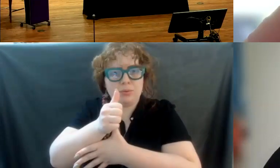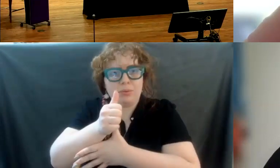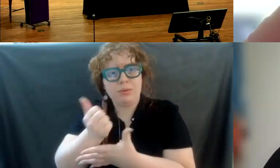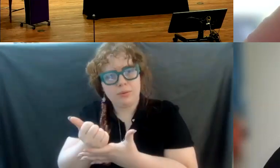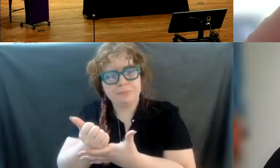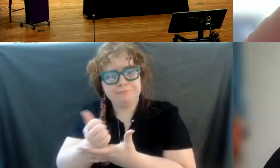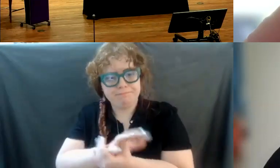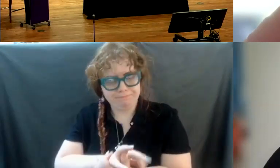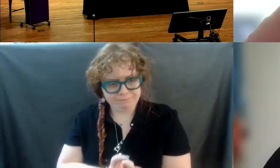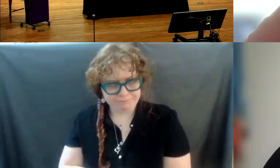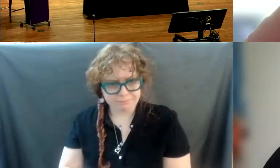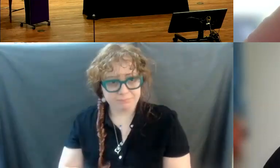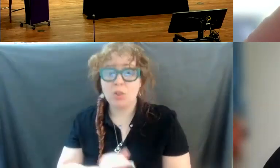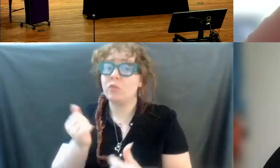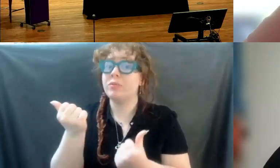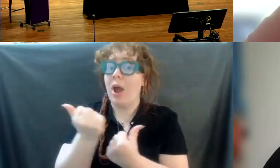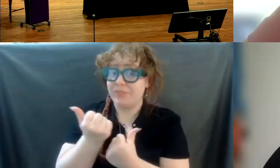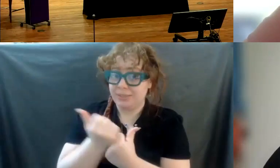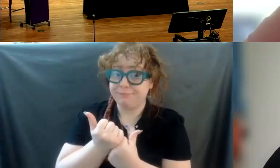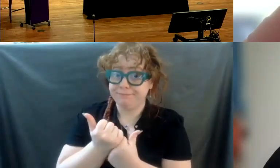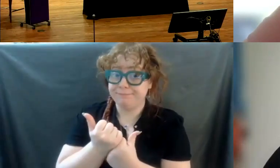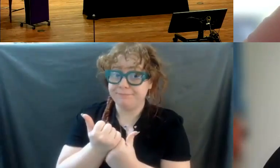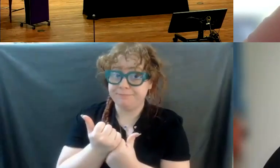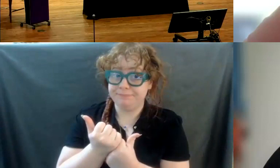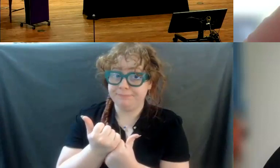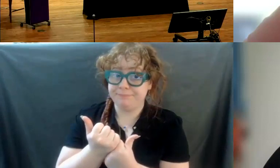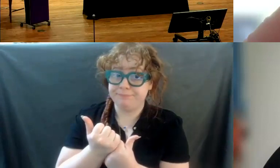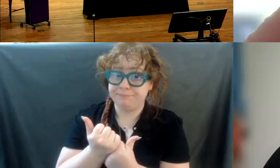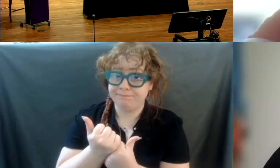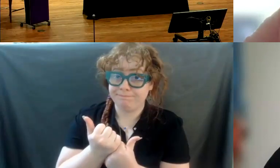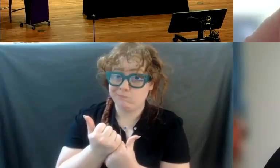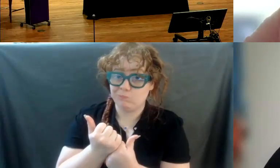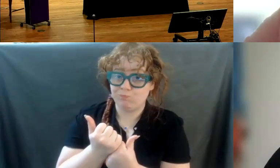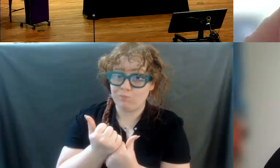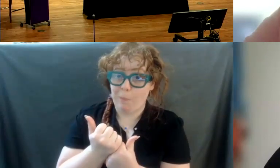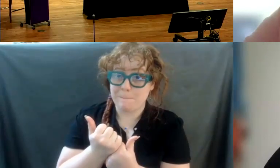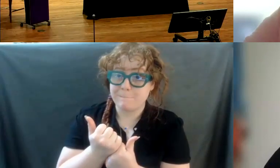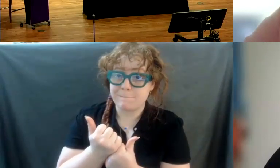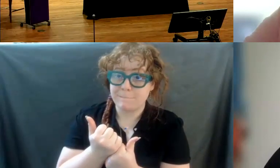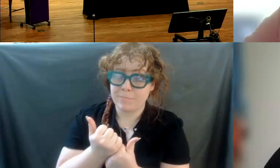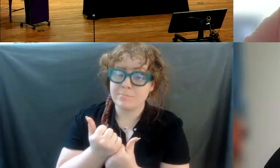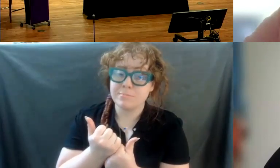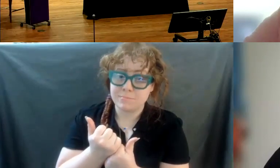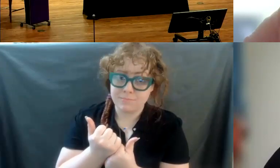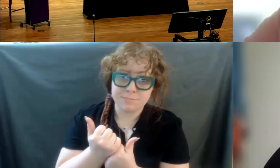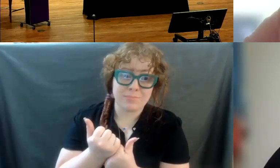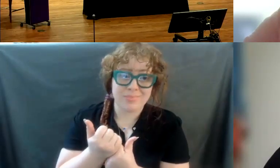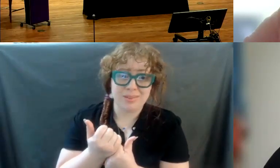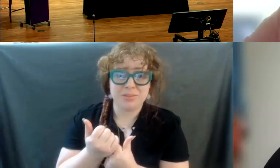when it comes to advocacy for for the to to overcome the barriers that are facing people with disabilities,